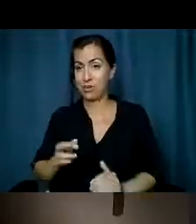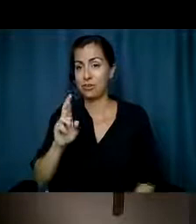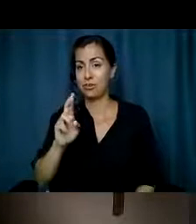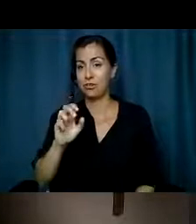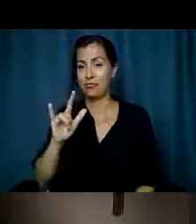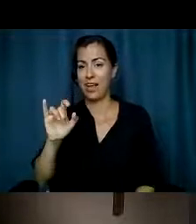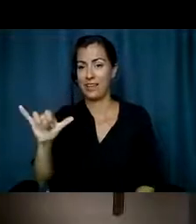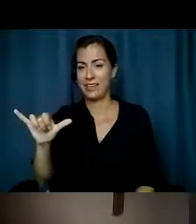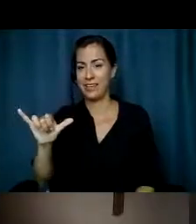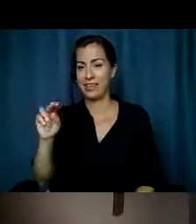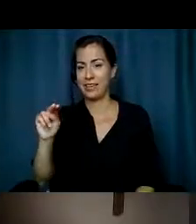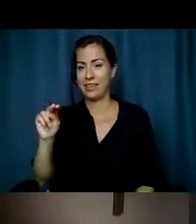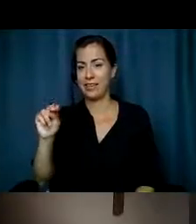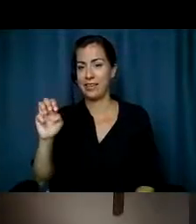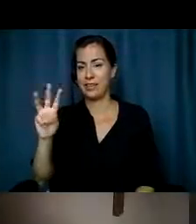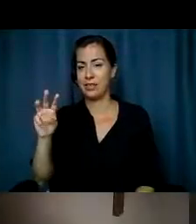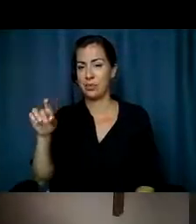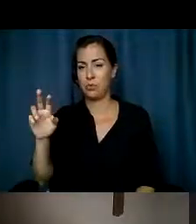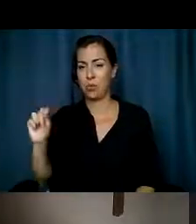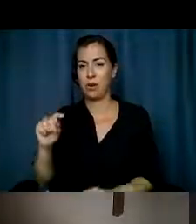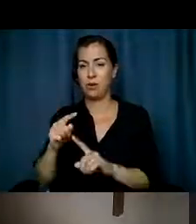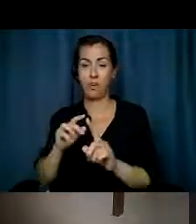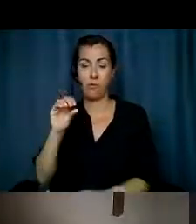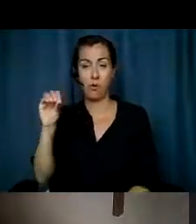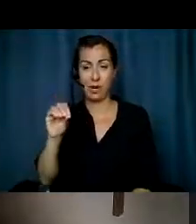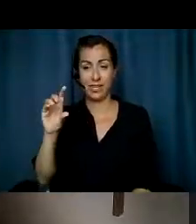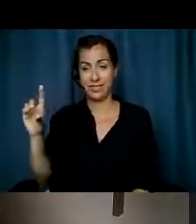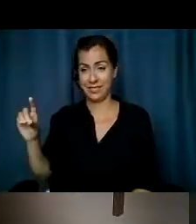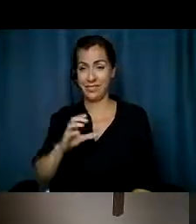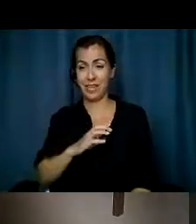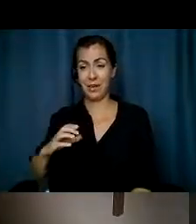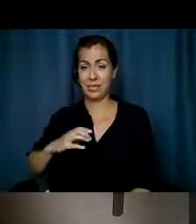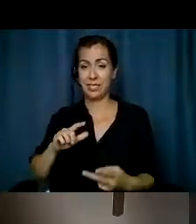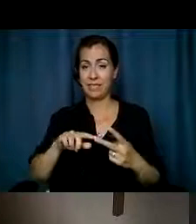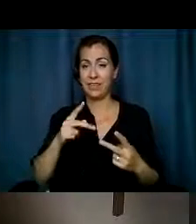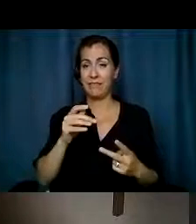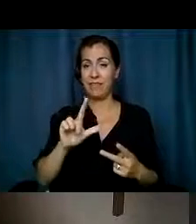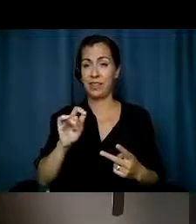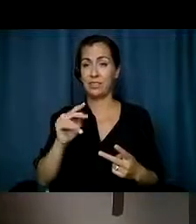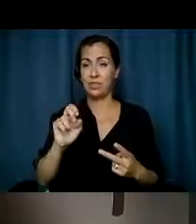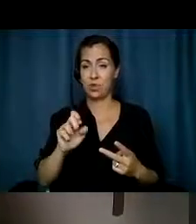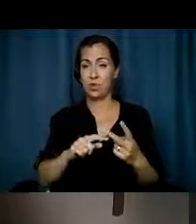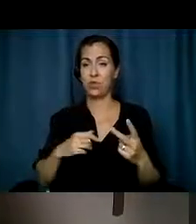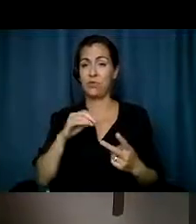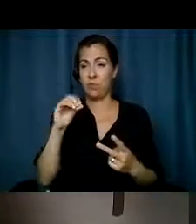disabilities should have a right to